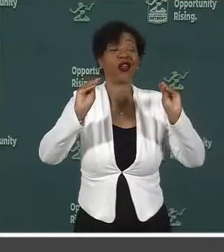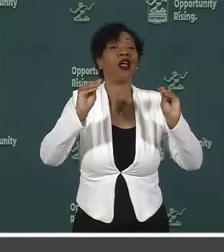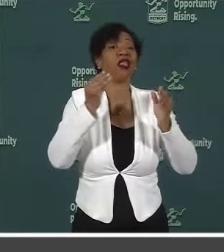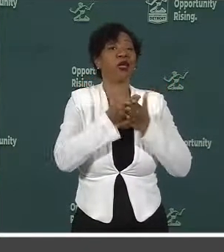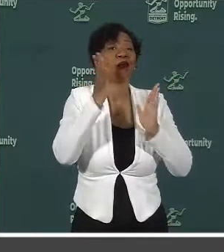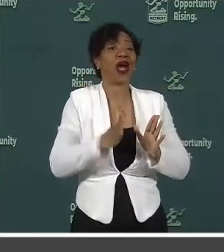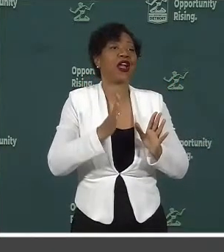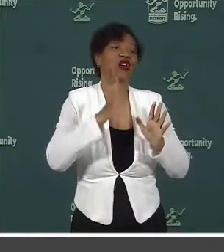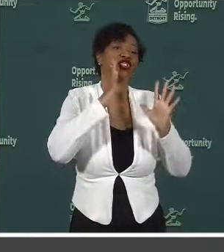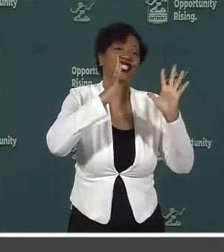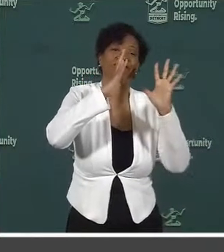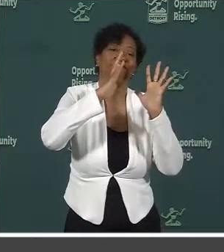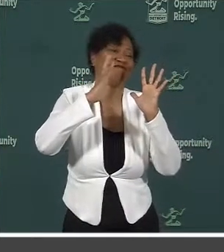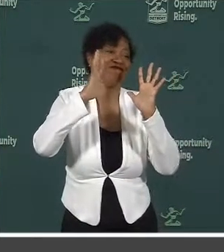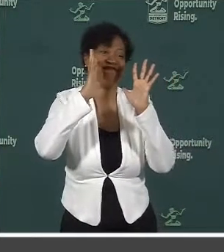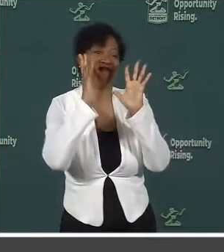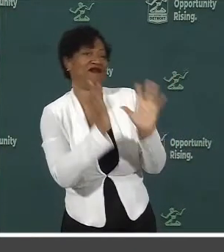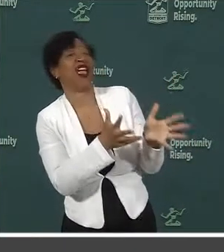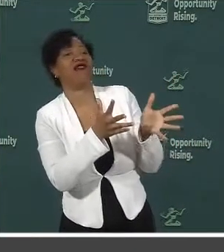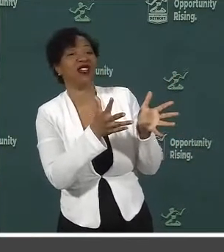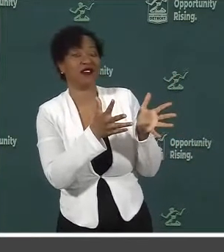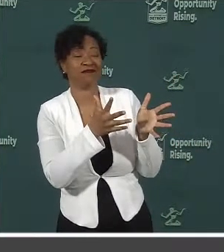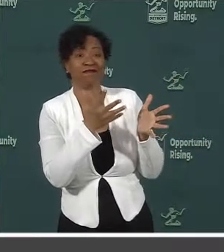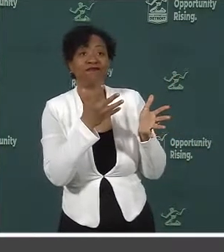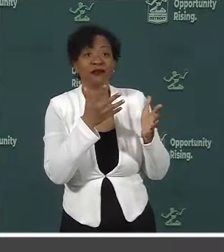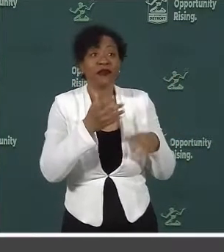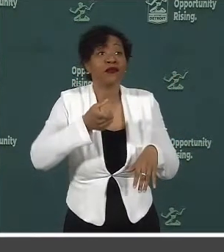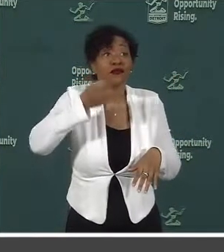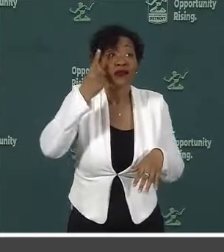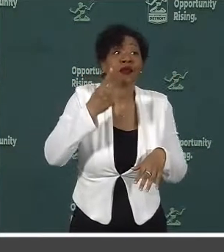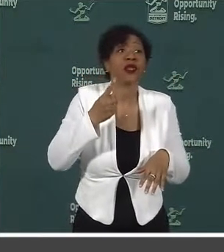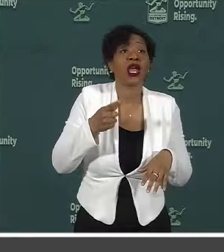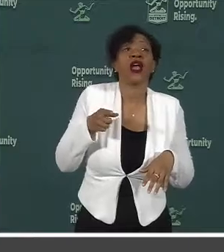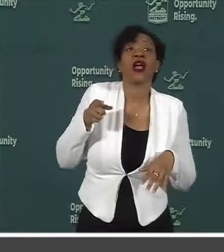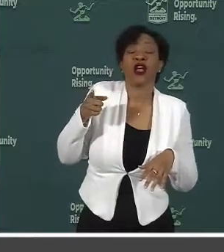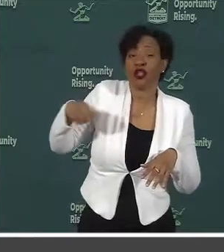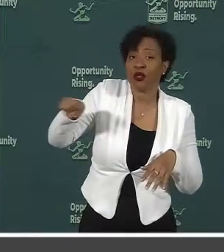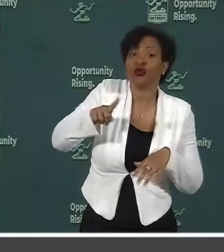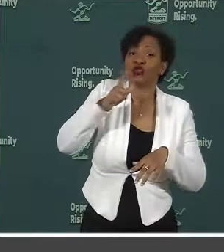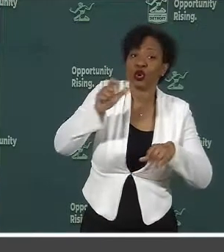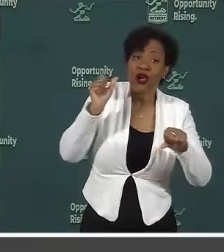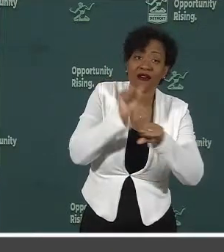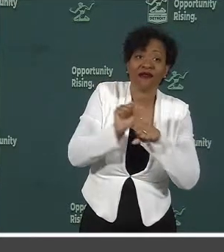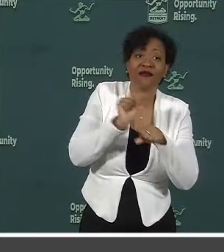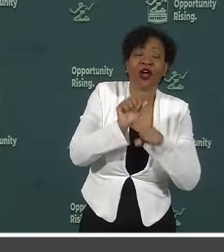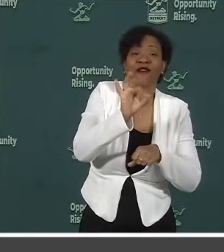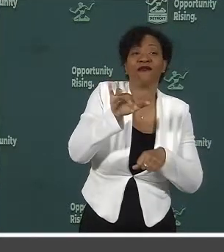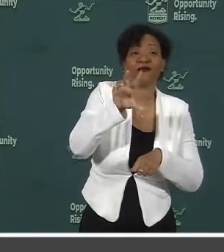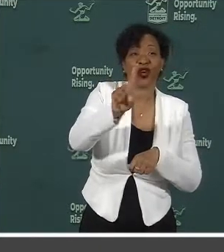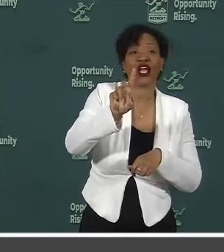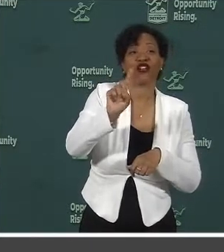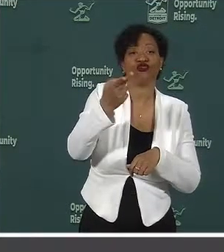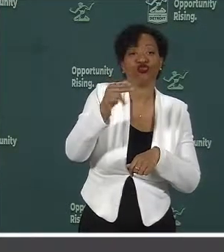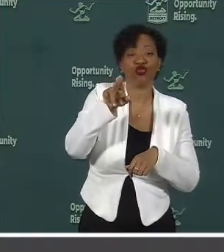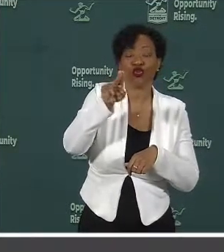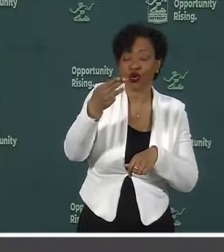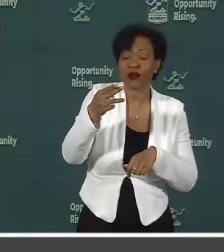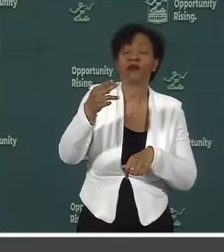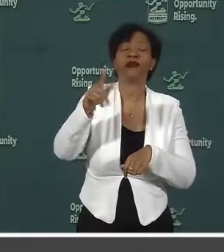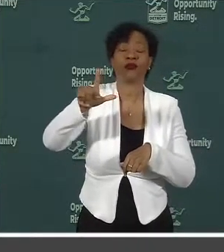DESERVES ENORMOUS CREDIT FOR FIGHTING ON THIS ONE AND LAST WEEK CITY COUNCIL APPROVED THE SALE OF THAT PROPERTY TO